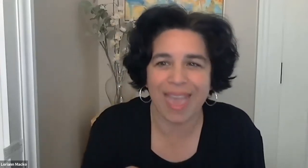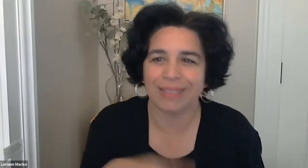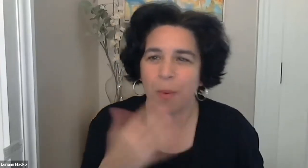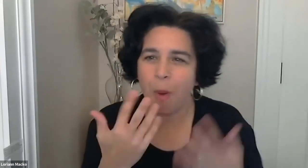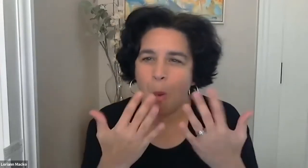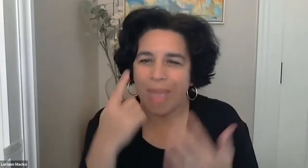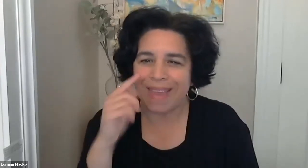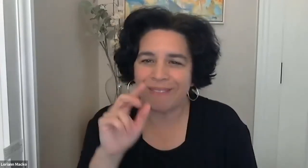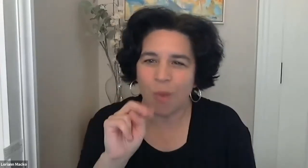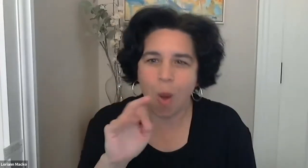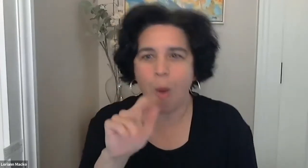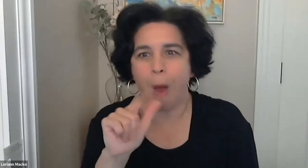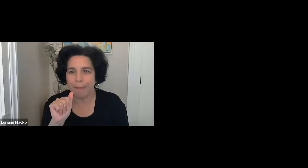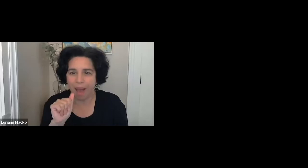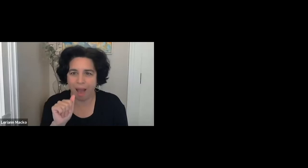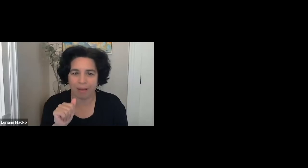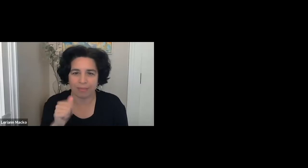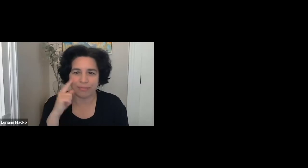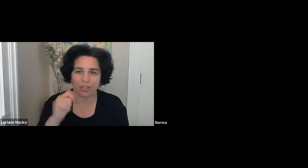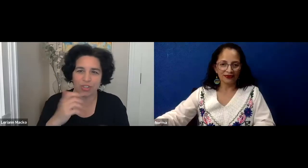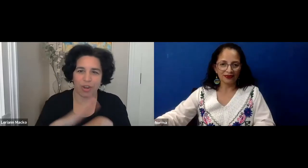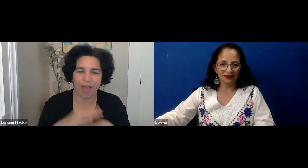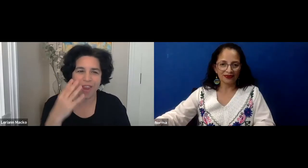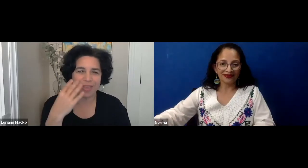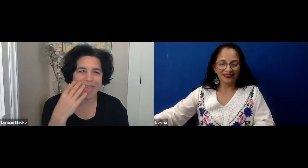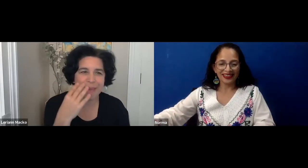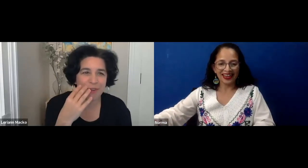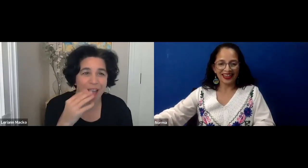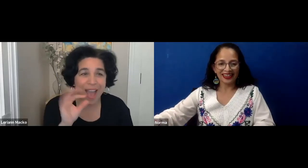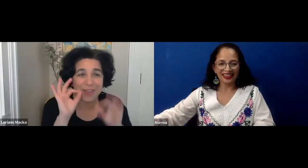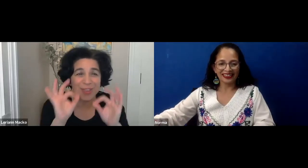And she has a fun trivia. So we'll wait until Norma shows up.